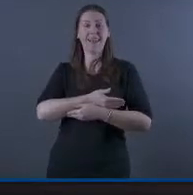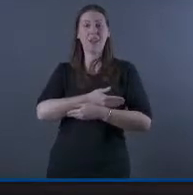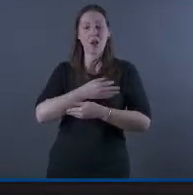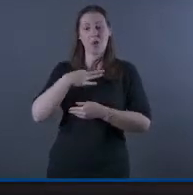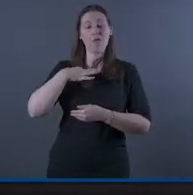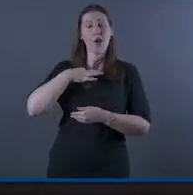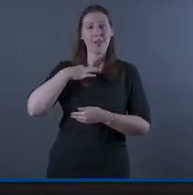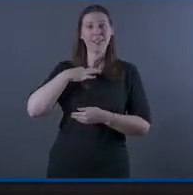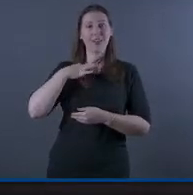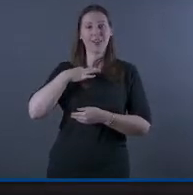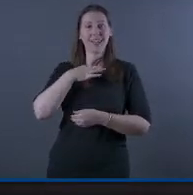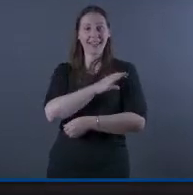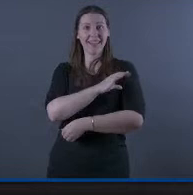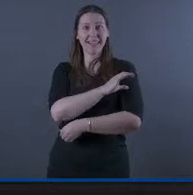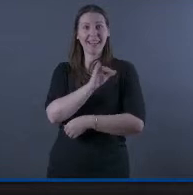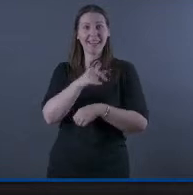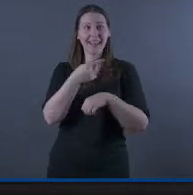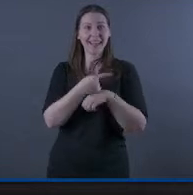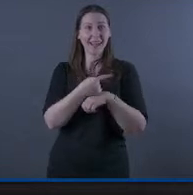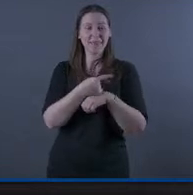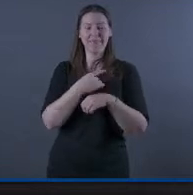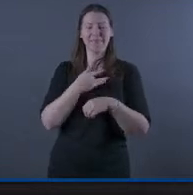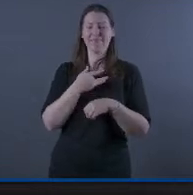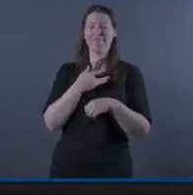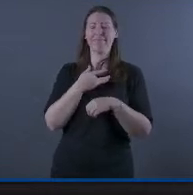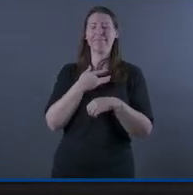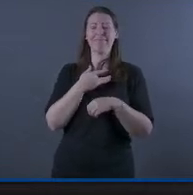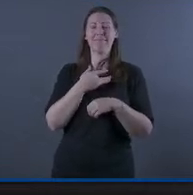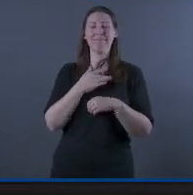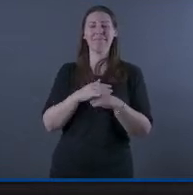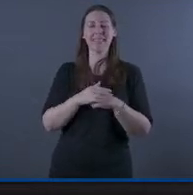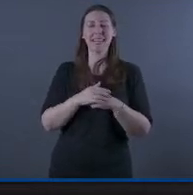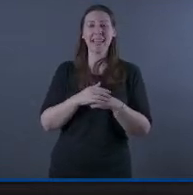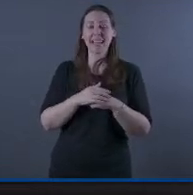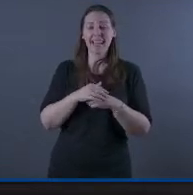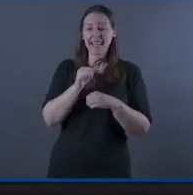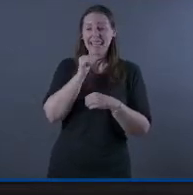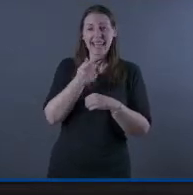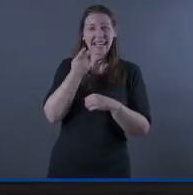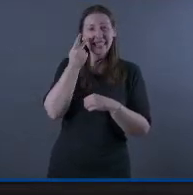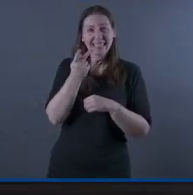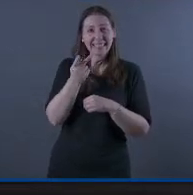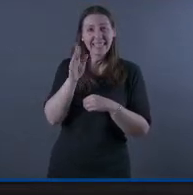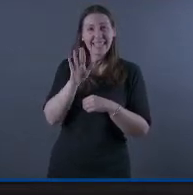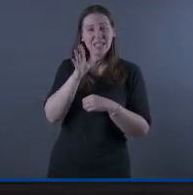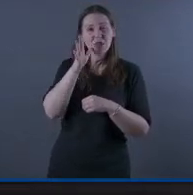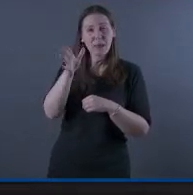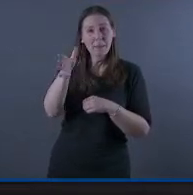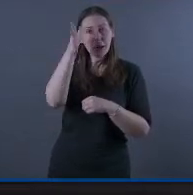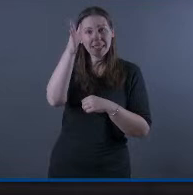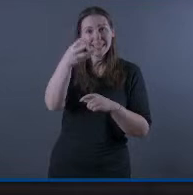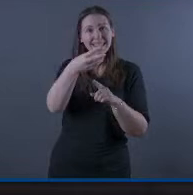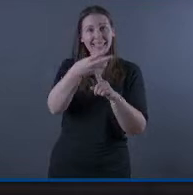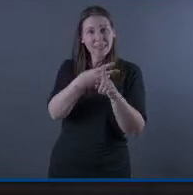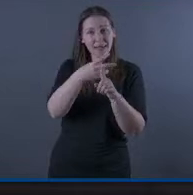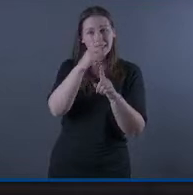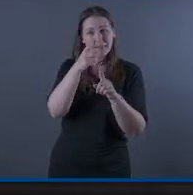And it makes me emotional, sorry. He hadn't seen his grandparents in six months because of trying to stay socially distance